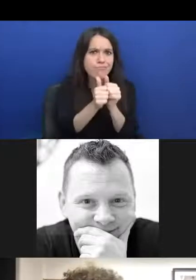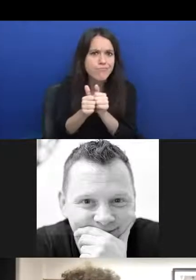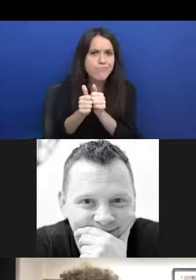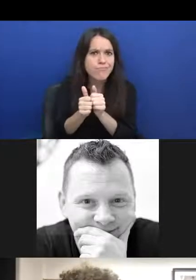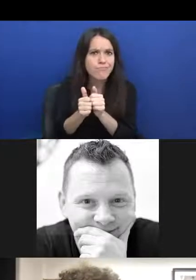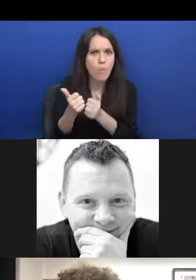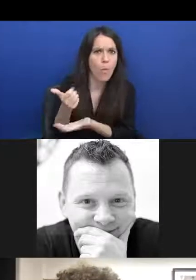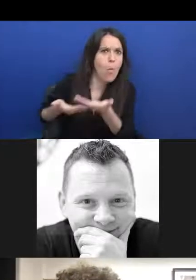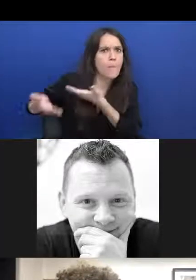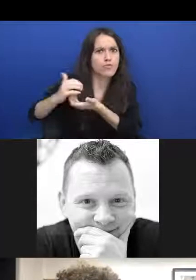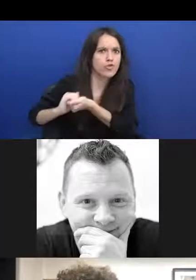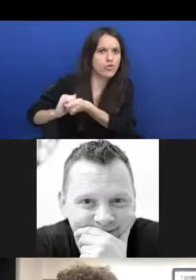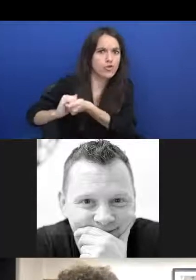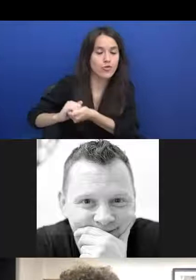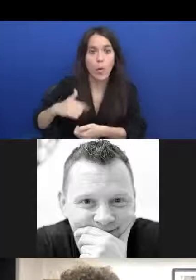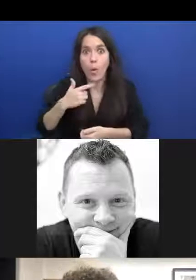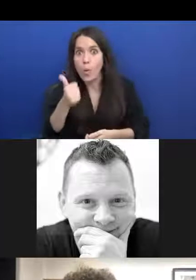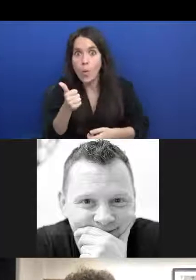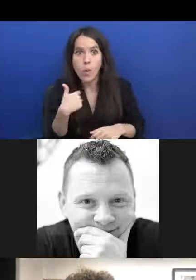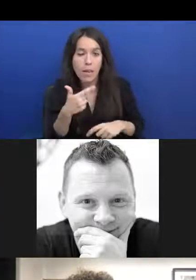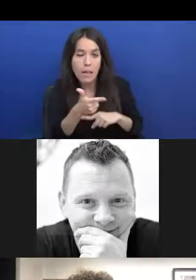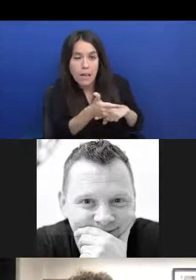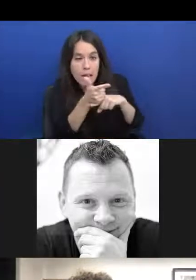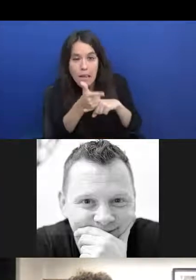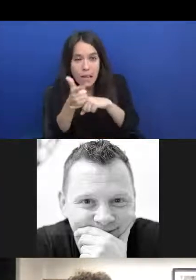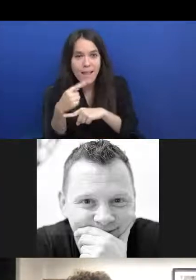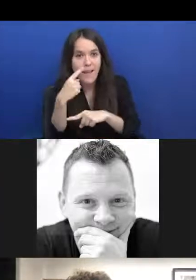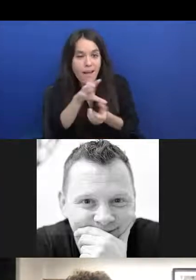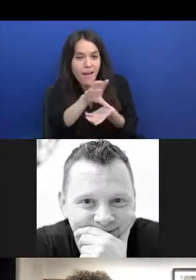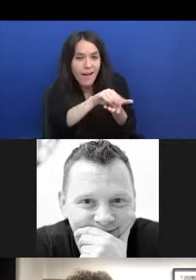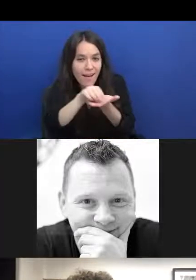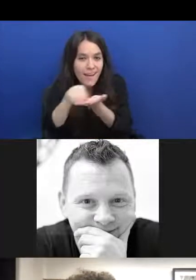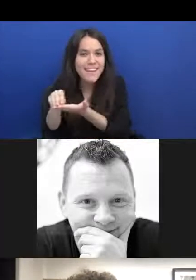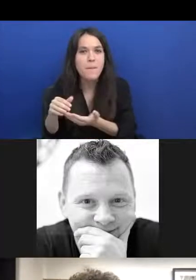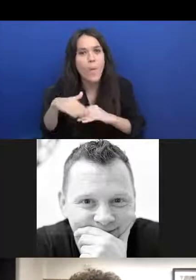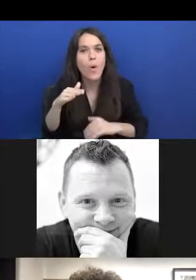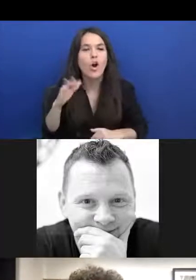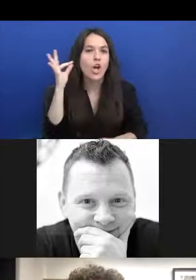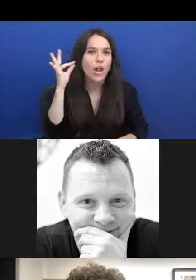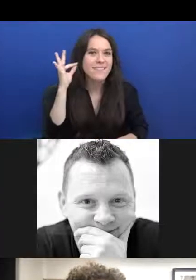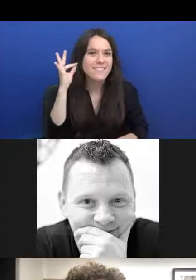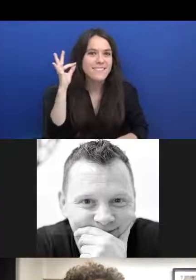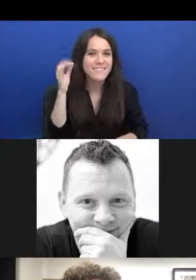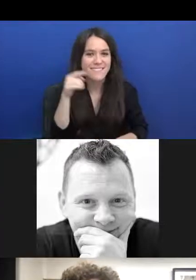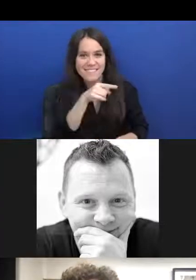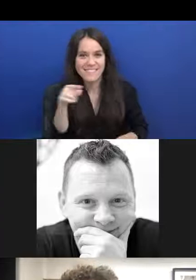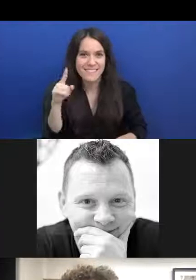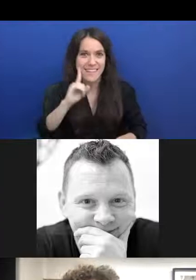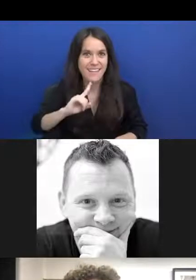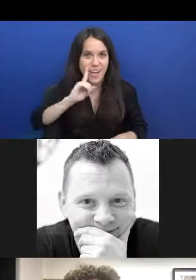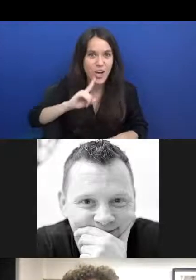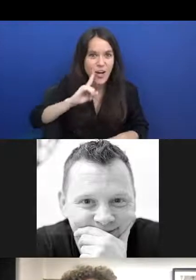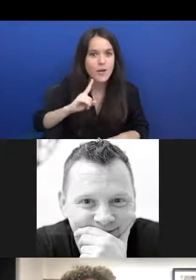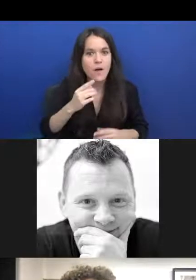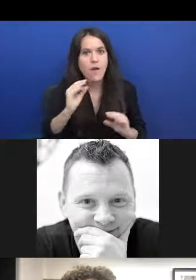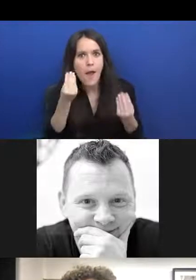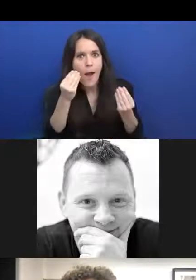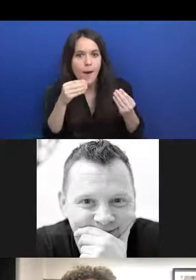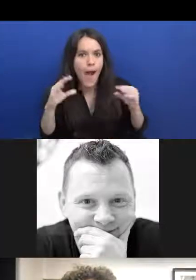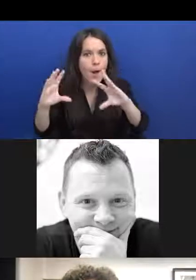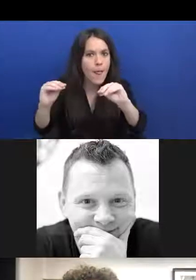and basically they come up with the plot with the girls with the young people and the main thing